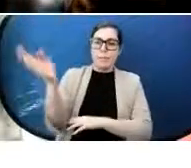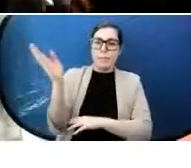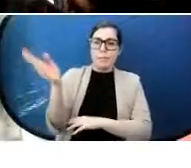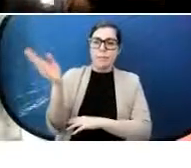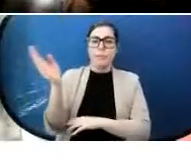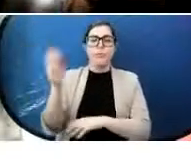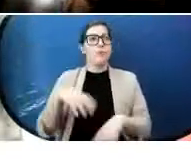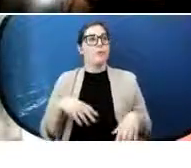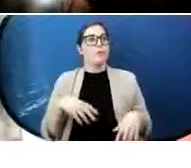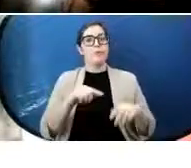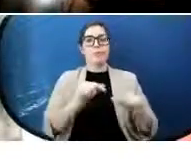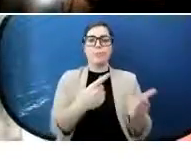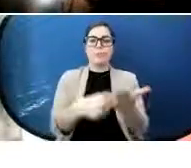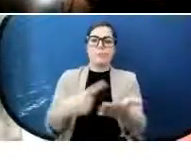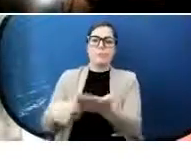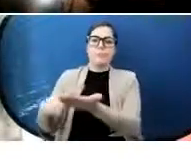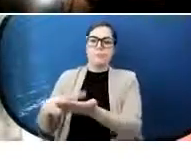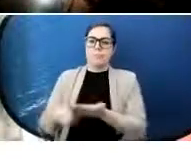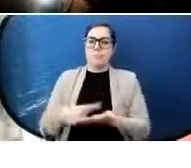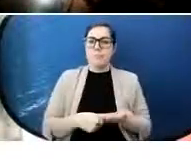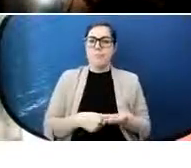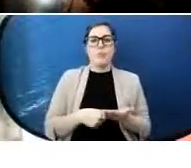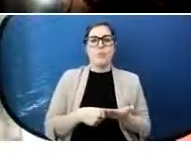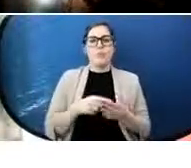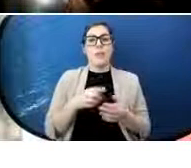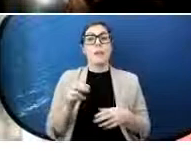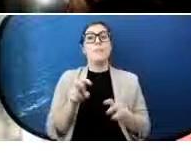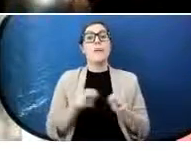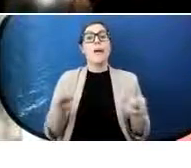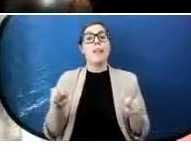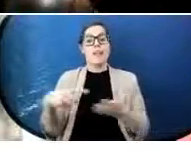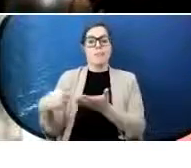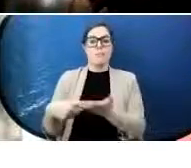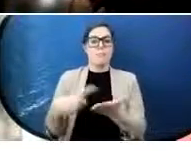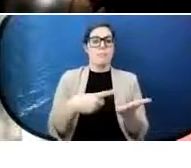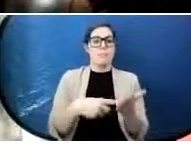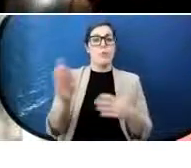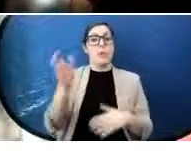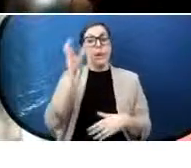group discussion, and Panel Discussions. They're going to hear from NCDE staff,